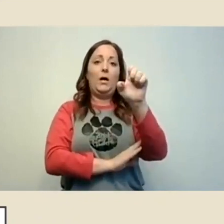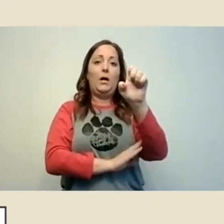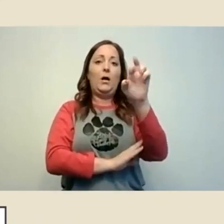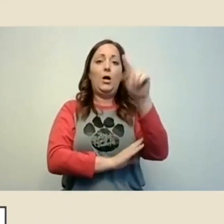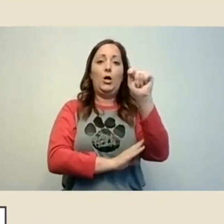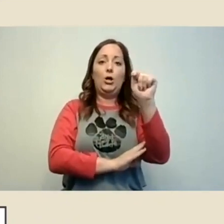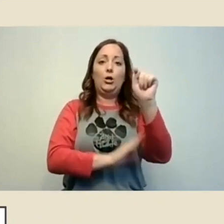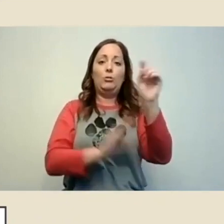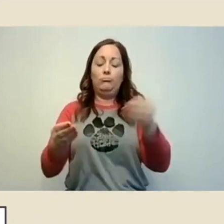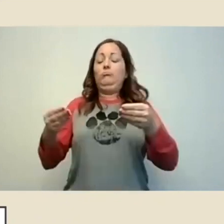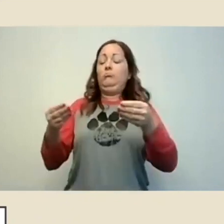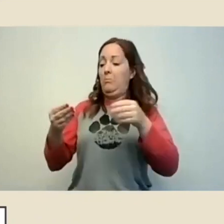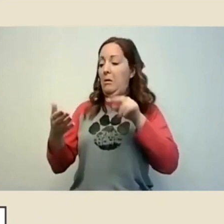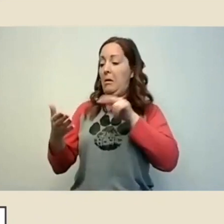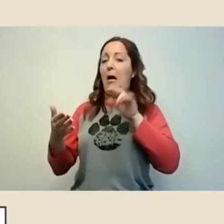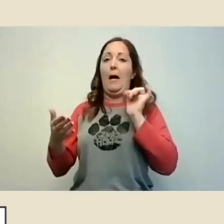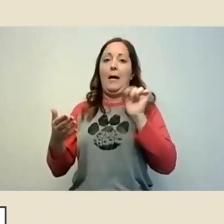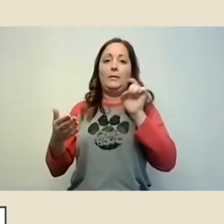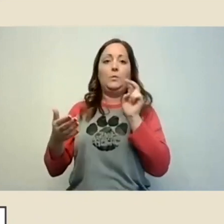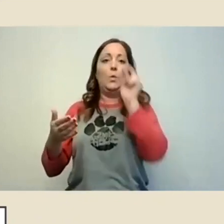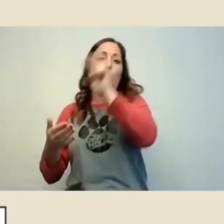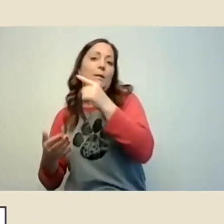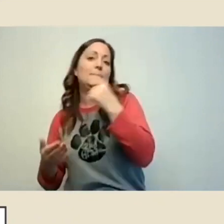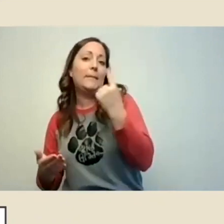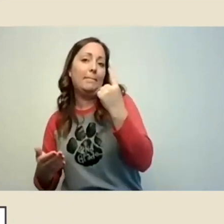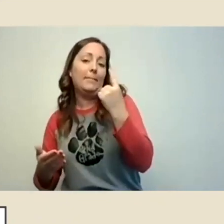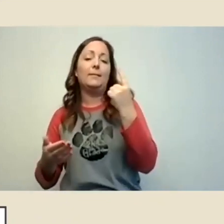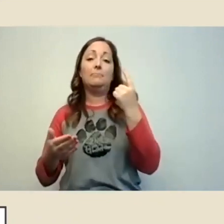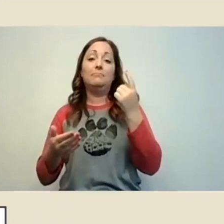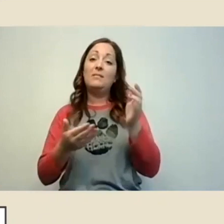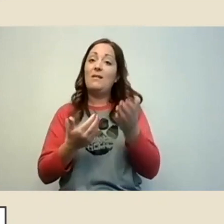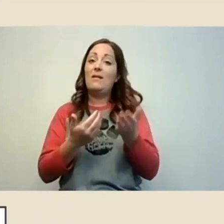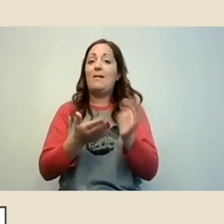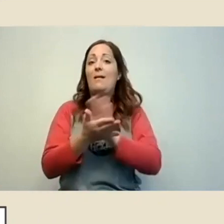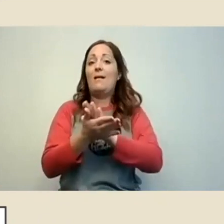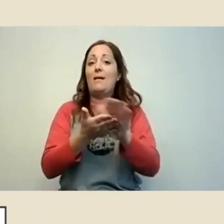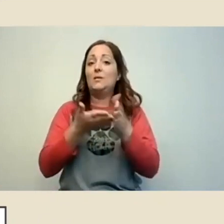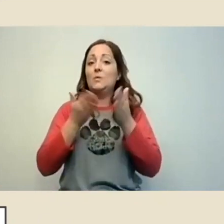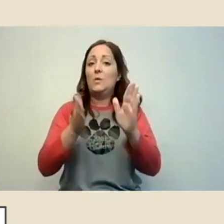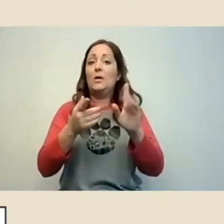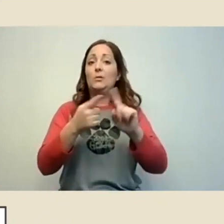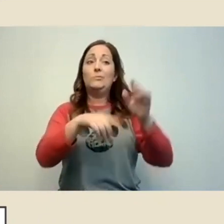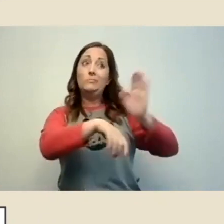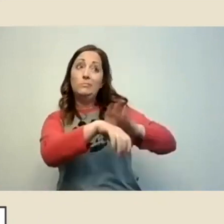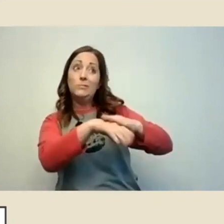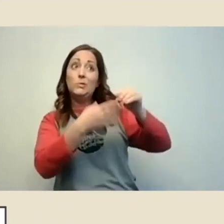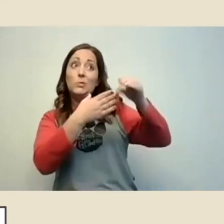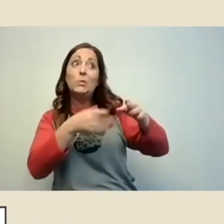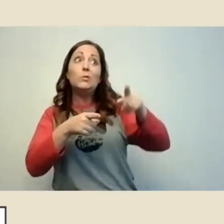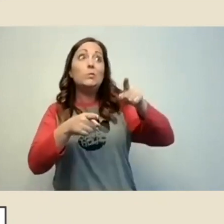and this is a way to send them an alert to know that they need to look at something.